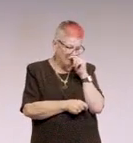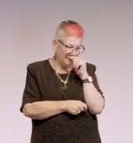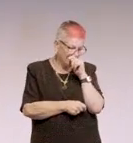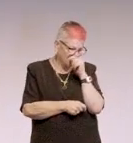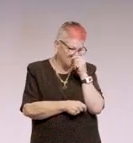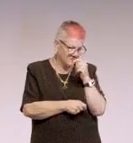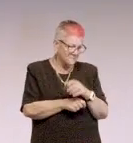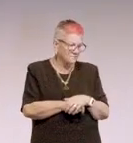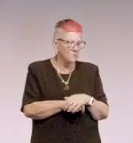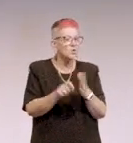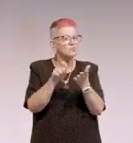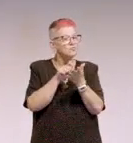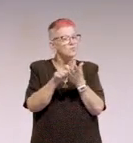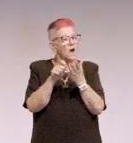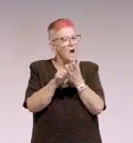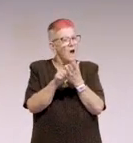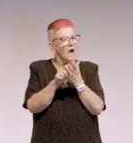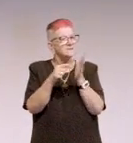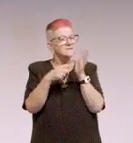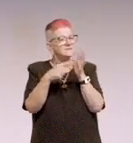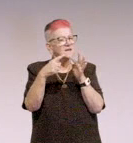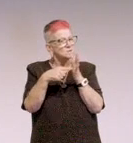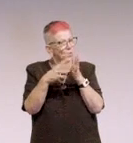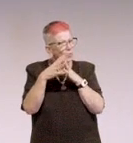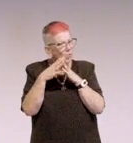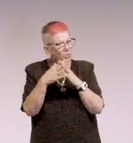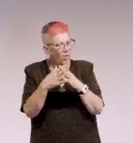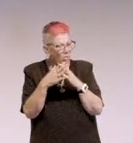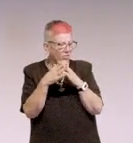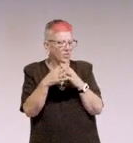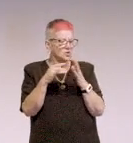Write useful text for nontext or text content.